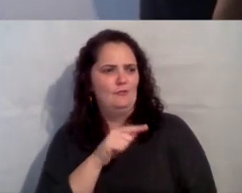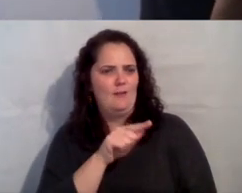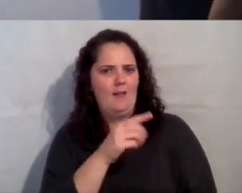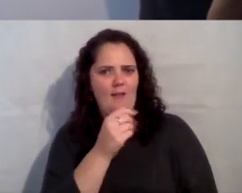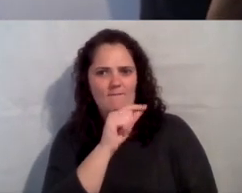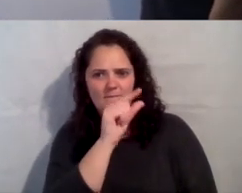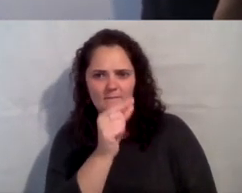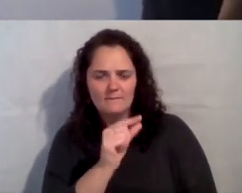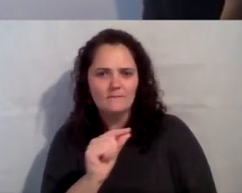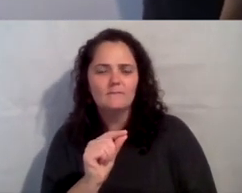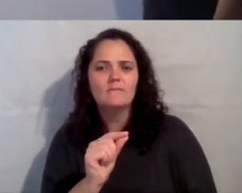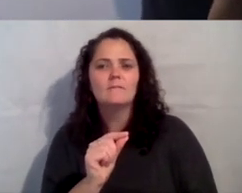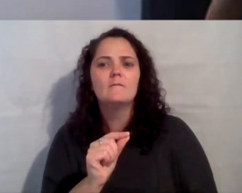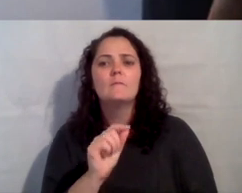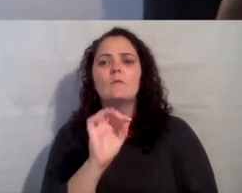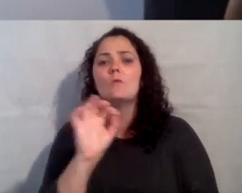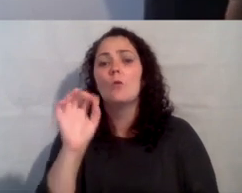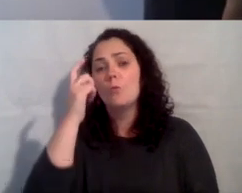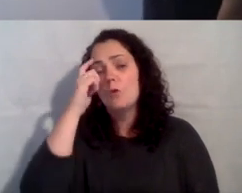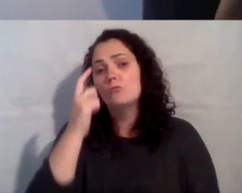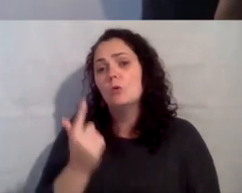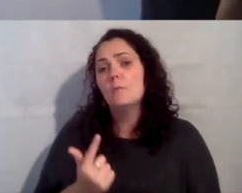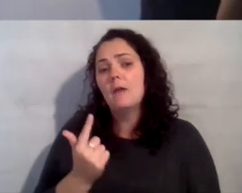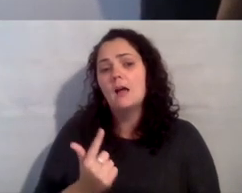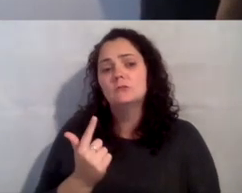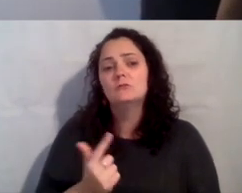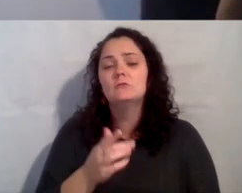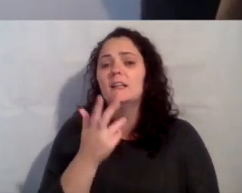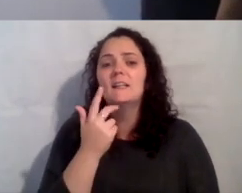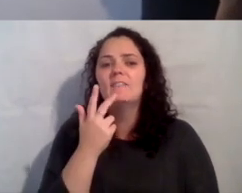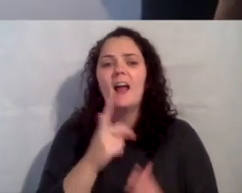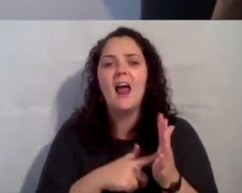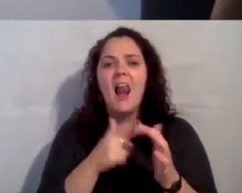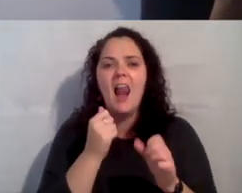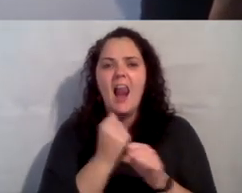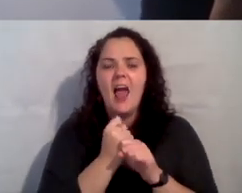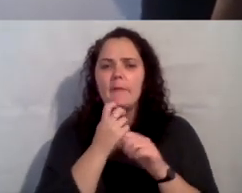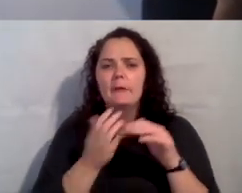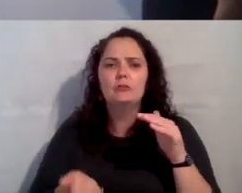in the drawing, don't worry so much if the arm isn't exactly the right length, the leg isn't exactly the right length,